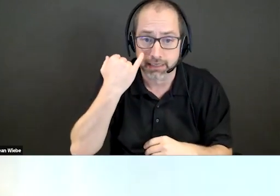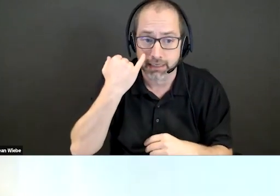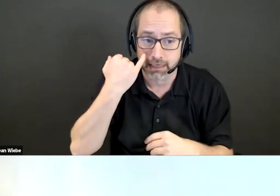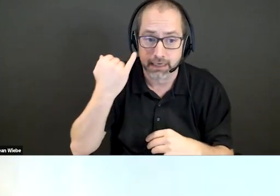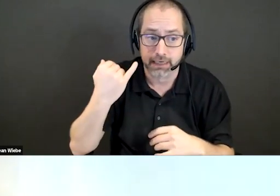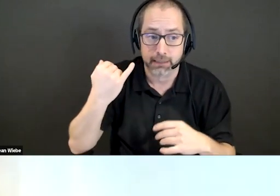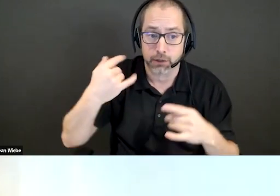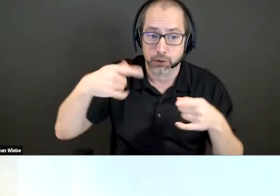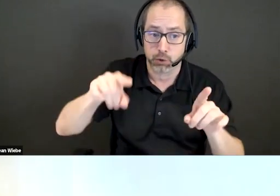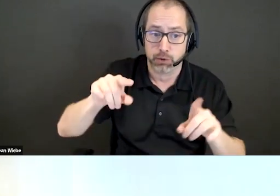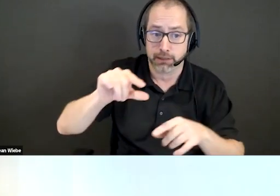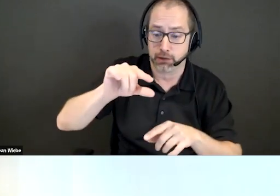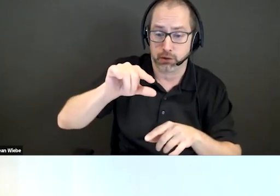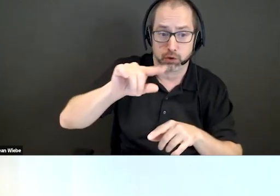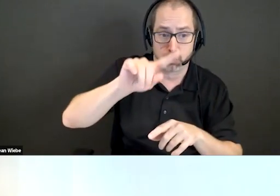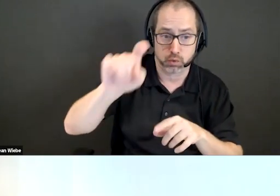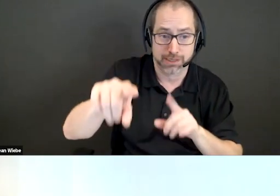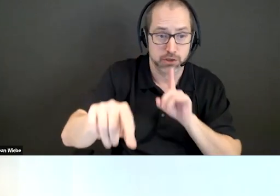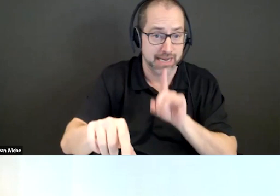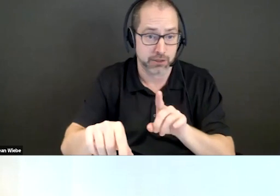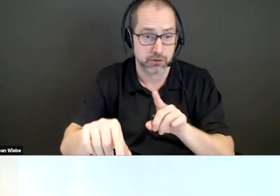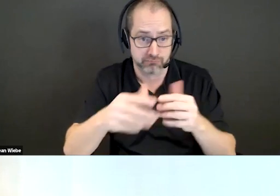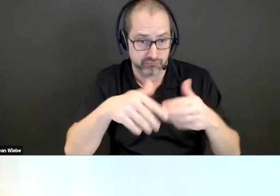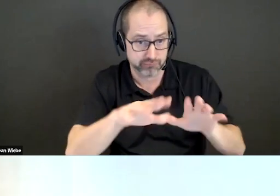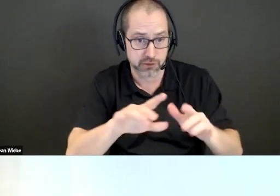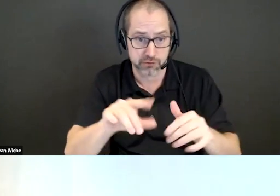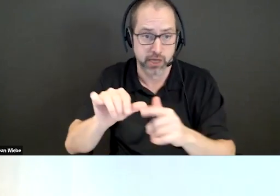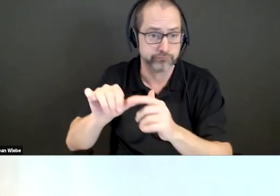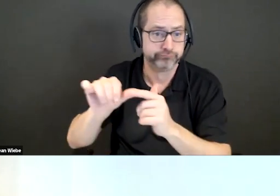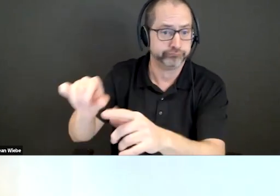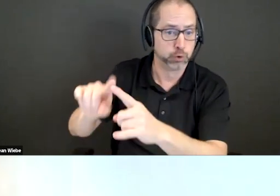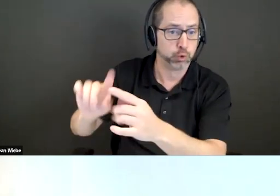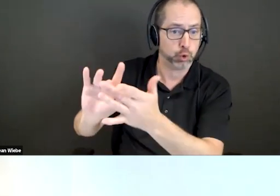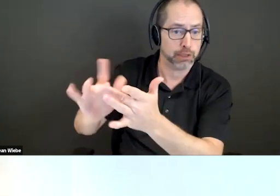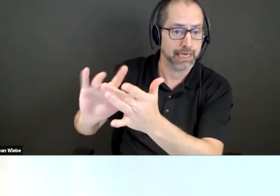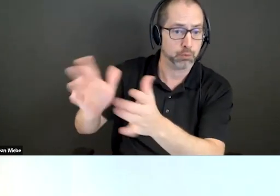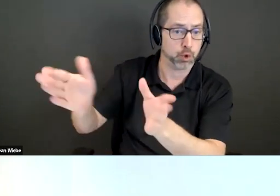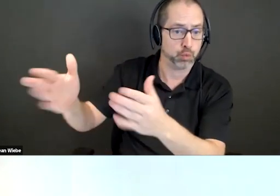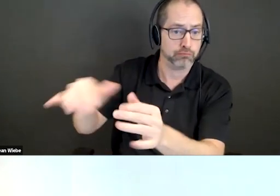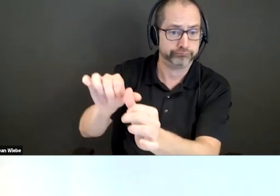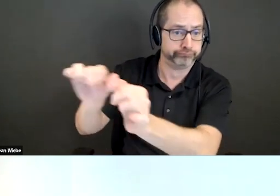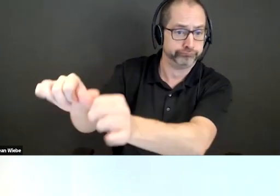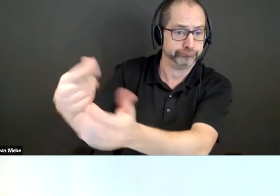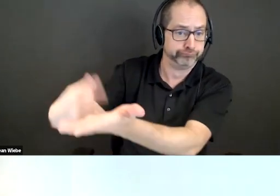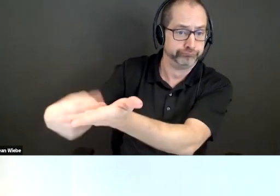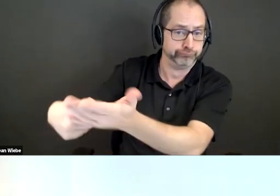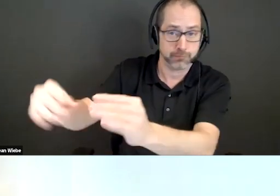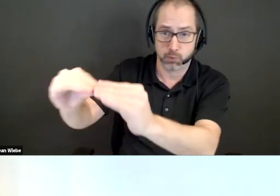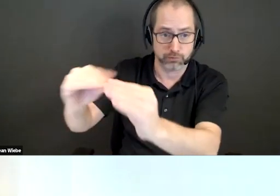you are free to continue that conversation in the networking room. So to ask questions doing the